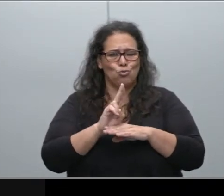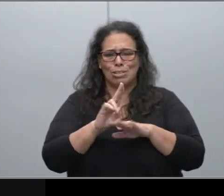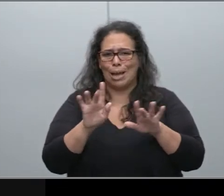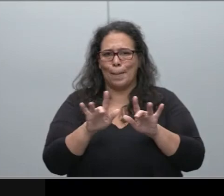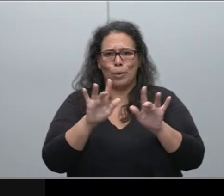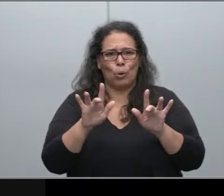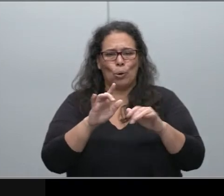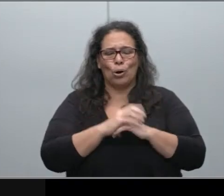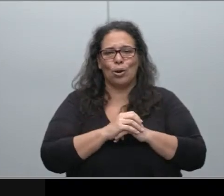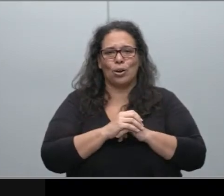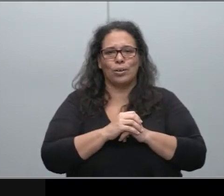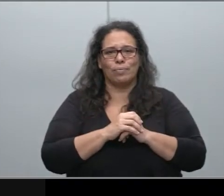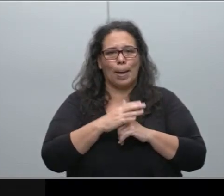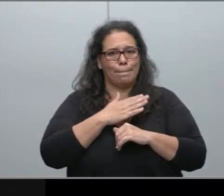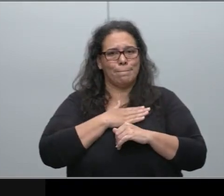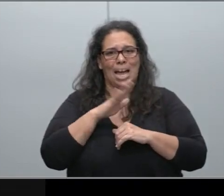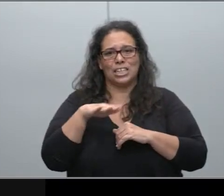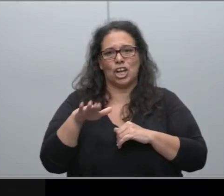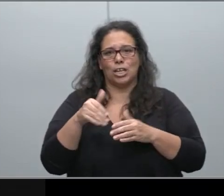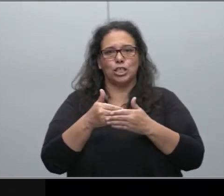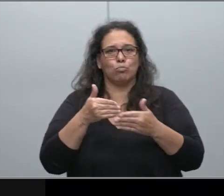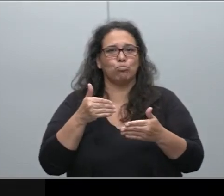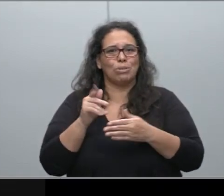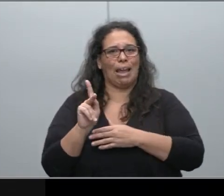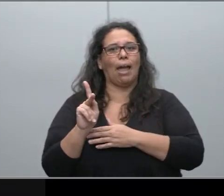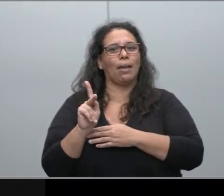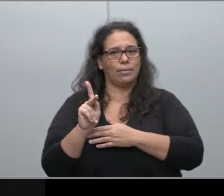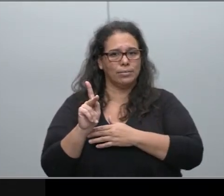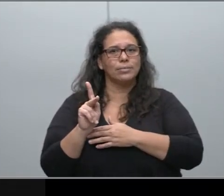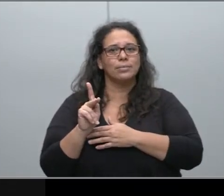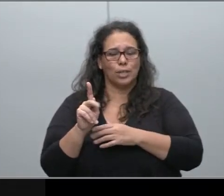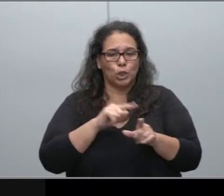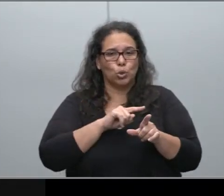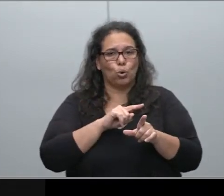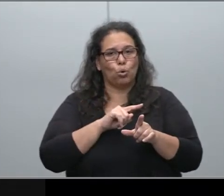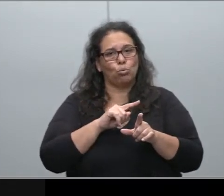And so we're going to ask for your thoughts and your great thinking around student engagement